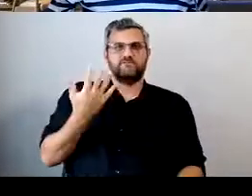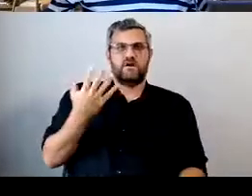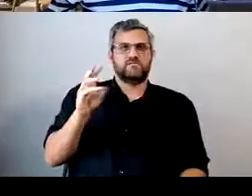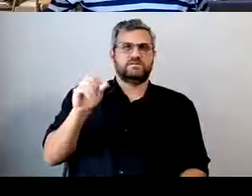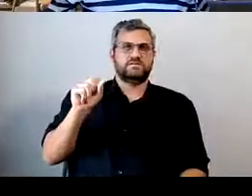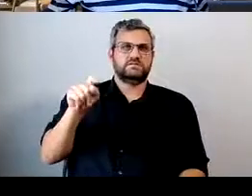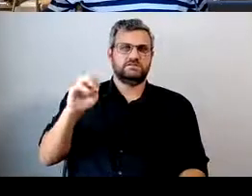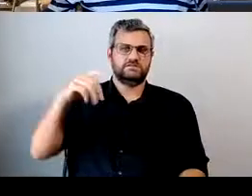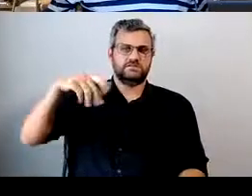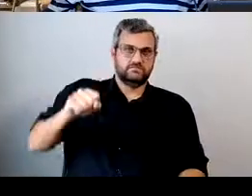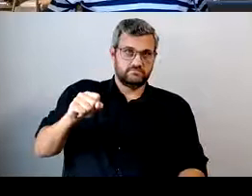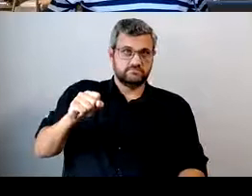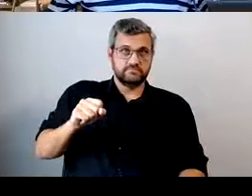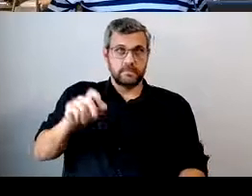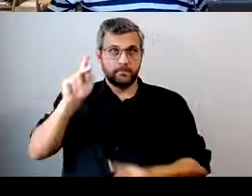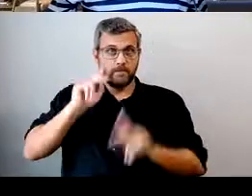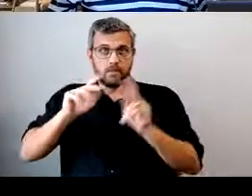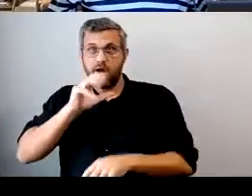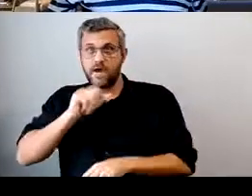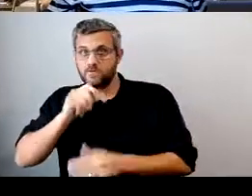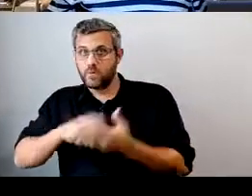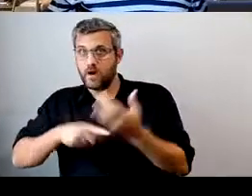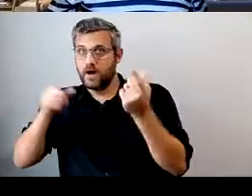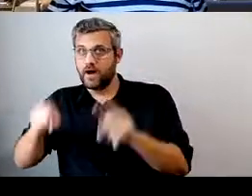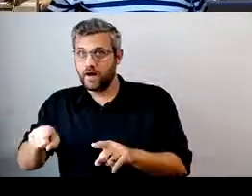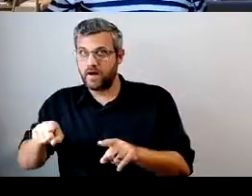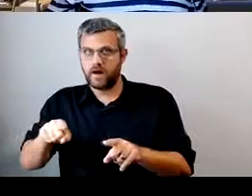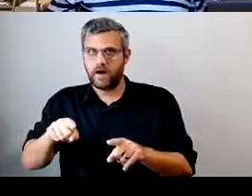And what do we know about an aging population? Those steps get more difficult, right?